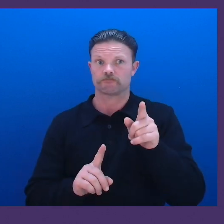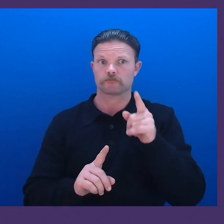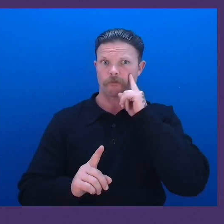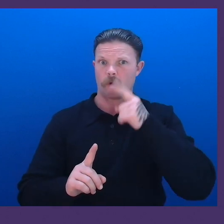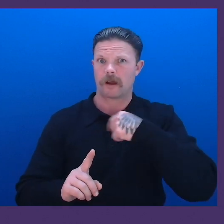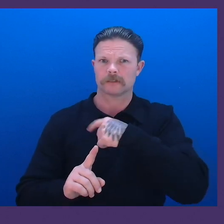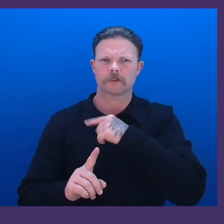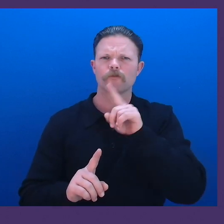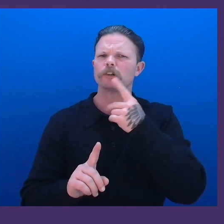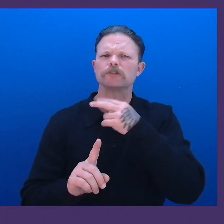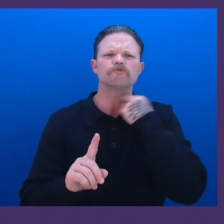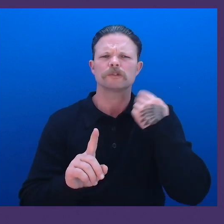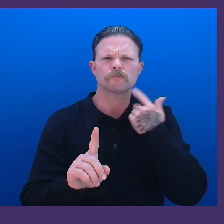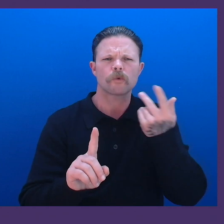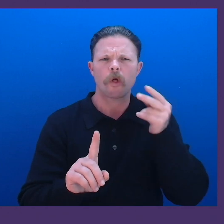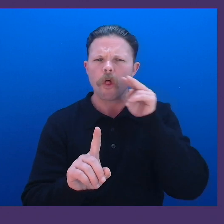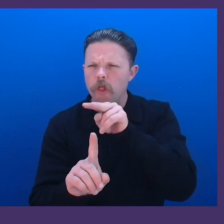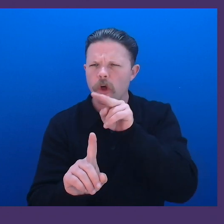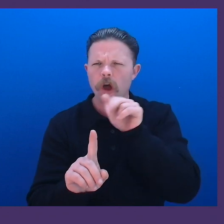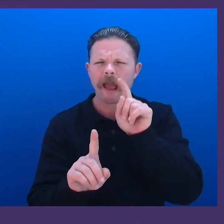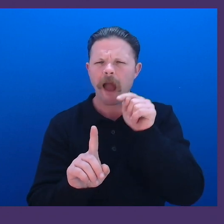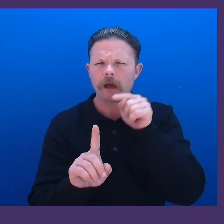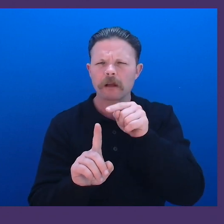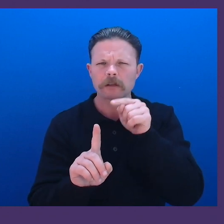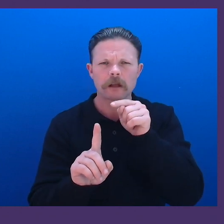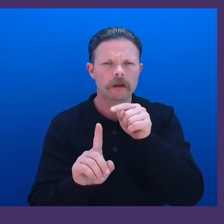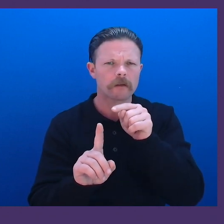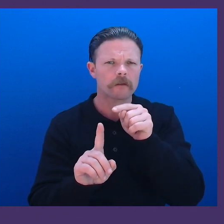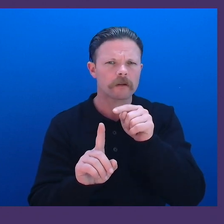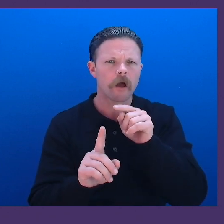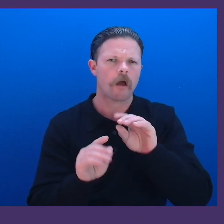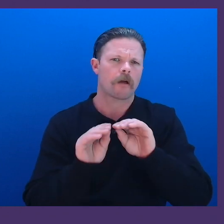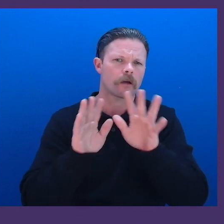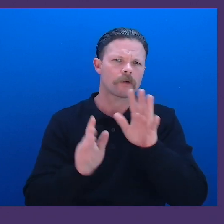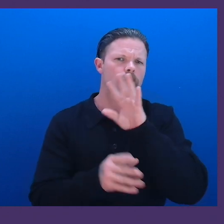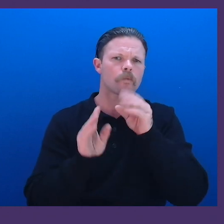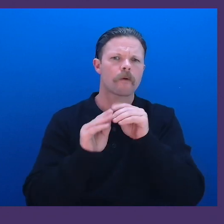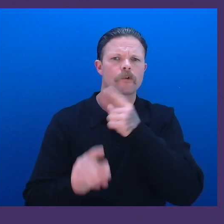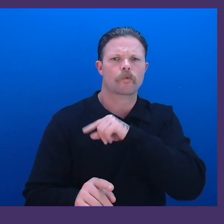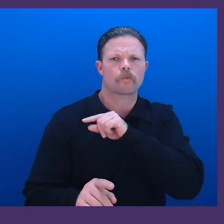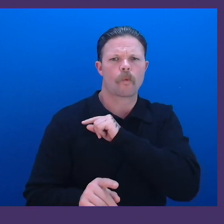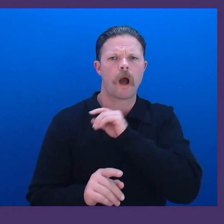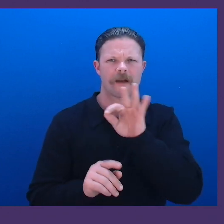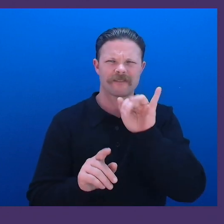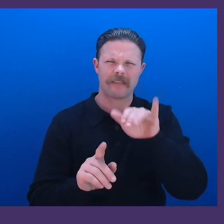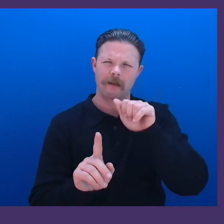is the obviously overall quality of the application. We want to ensure that that application is functioning